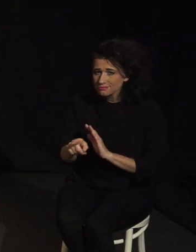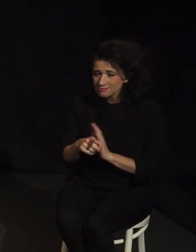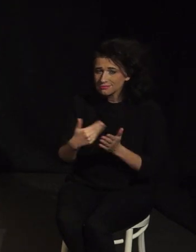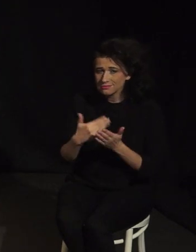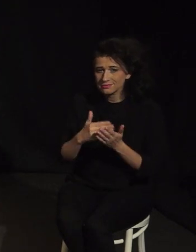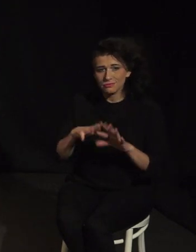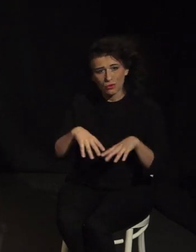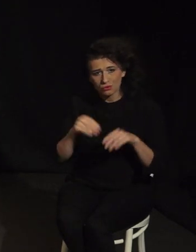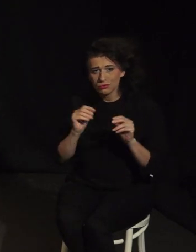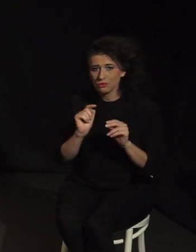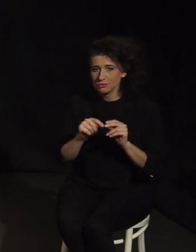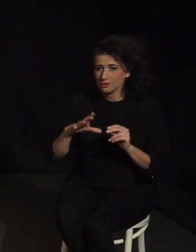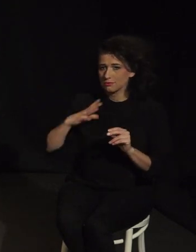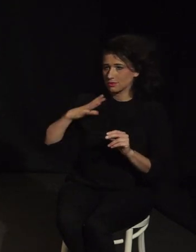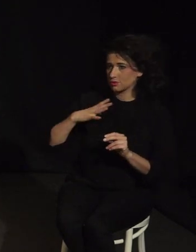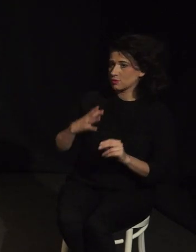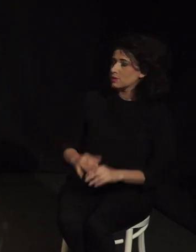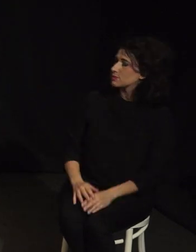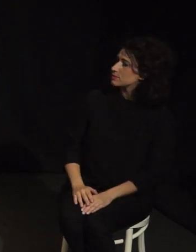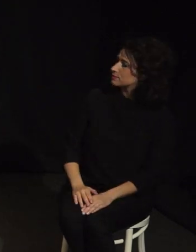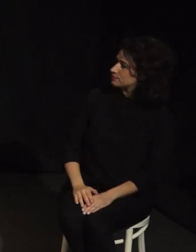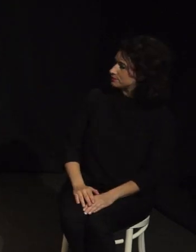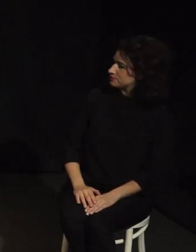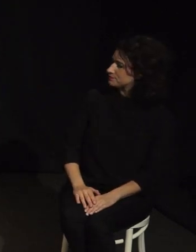It was a really long time ago.